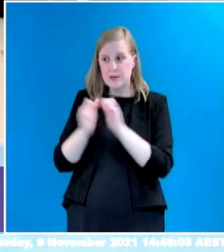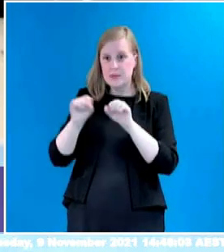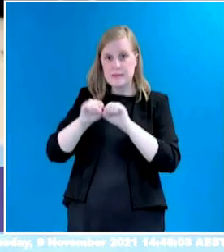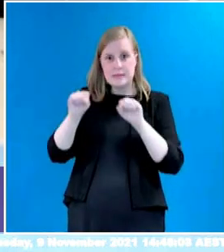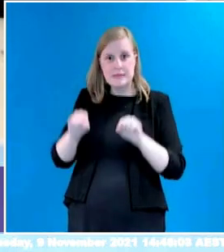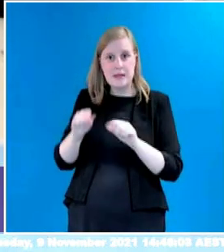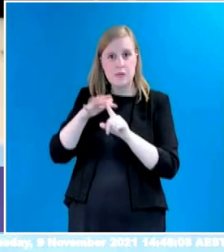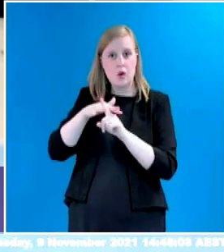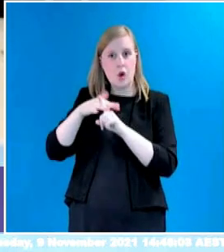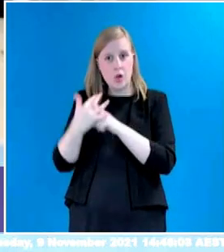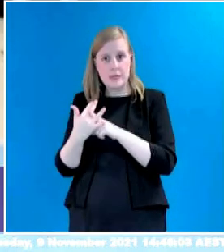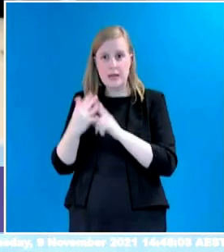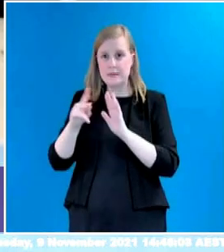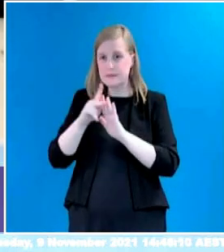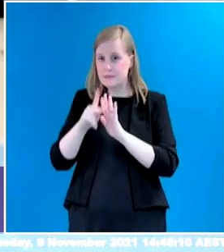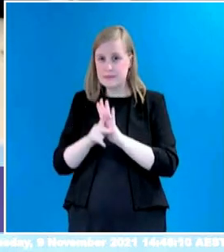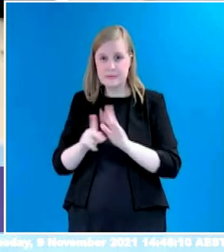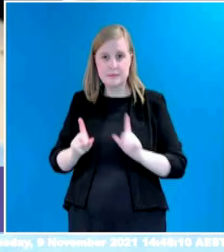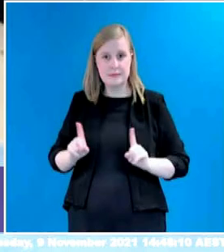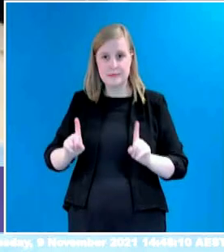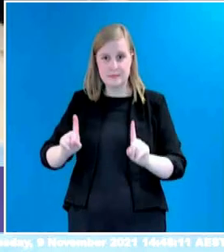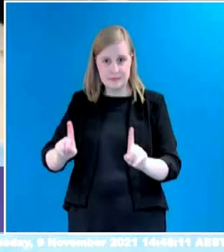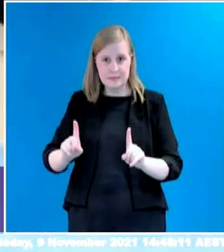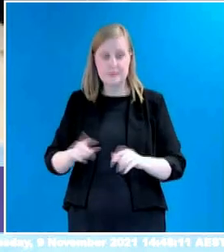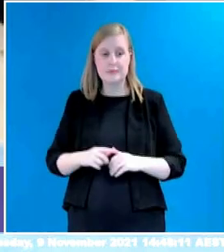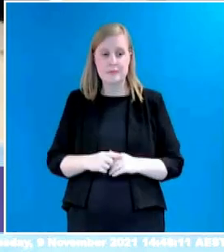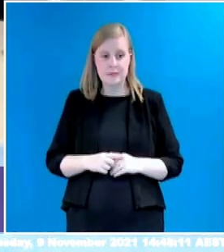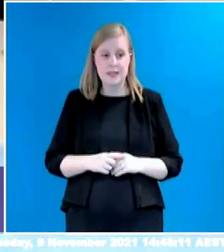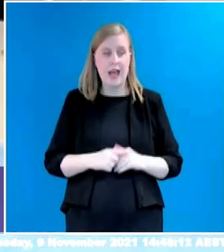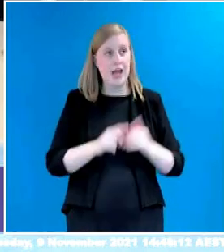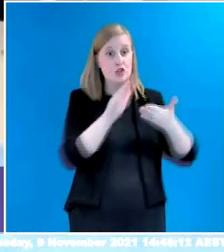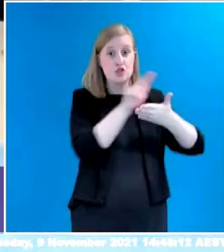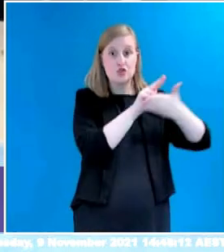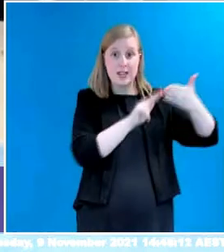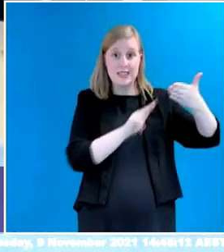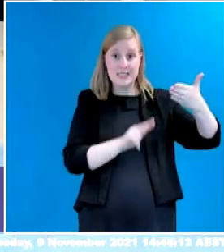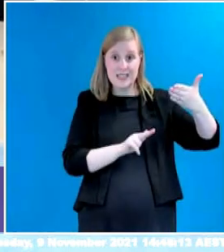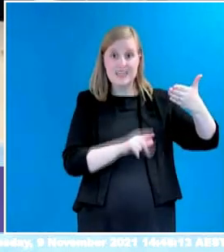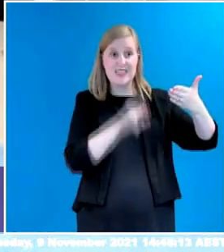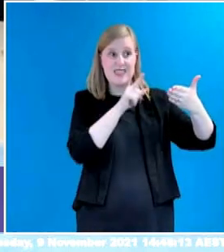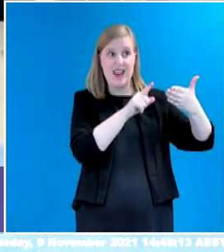and don't like that as a starting point. So, yes, of course that is a factor.